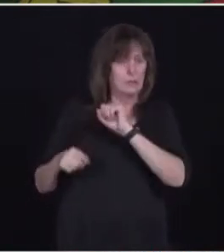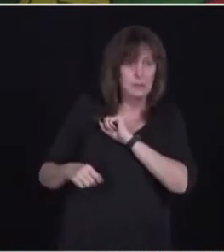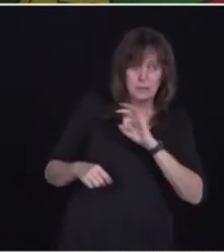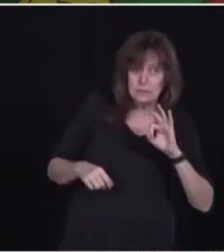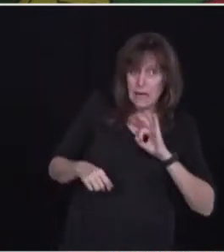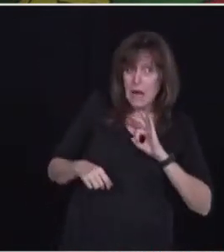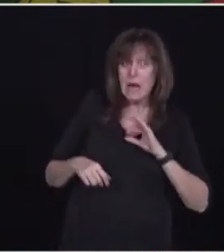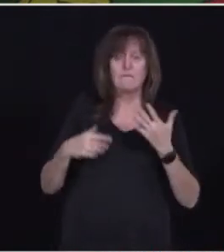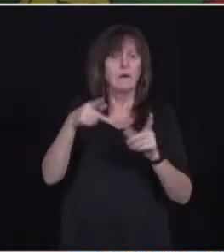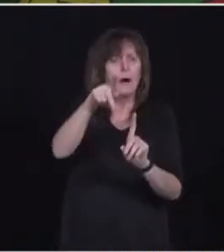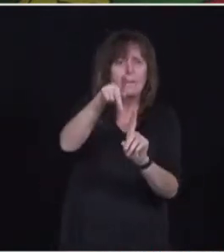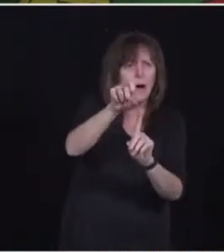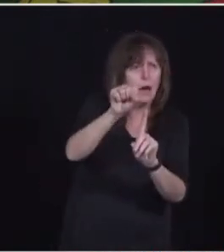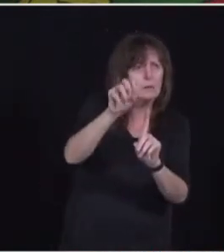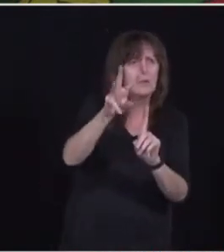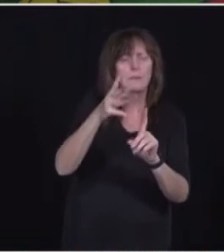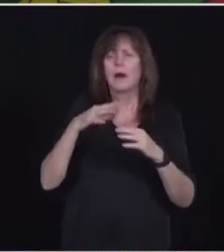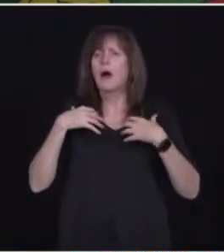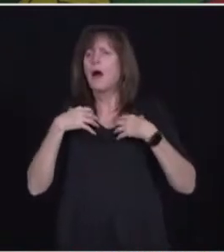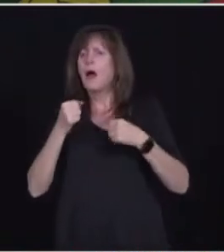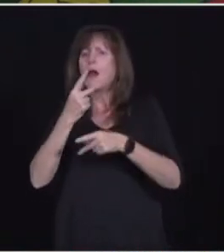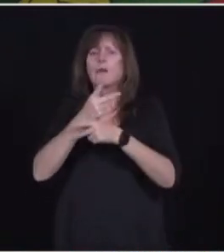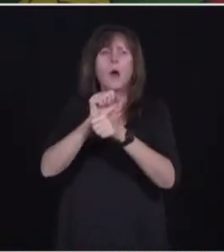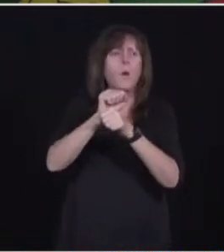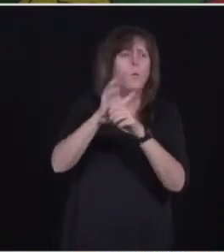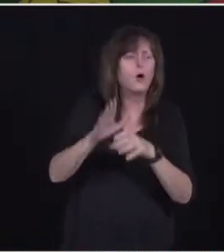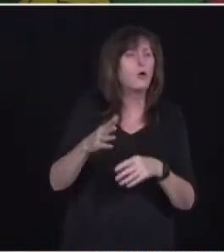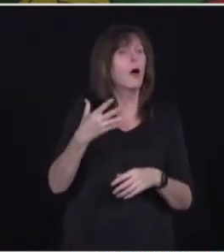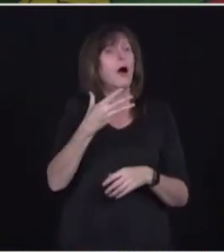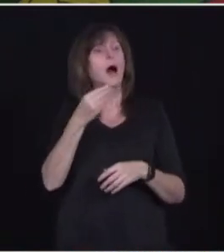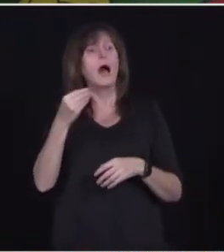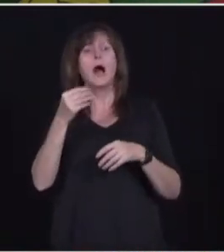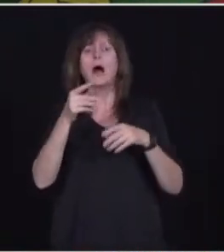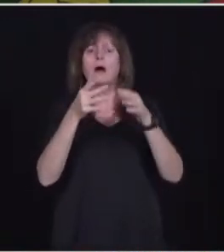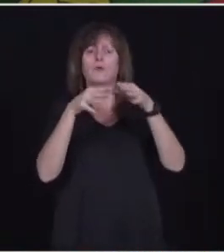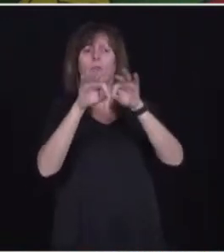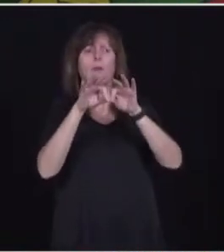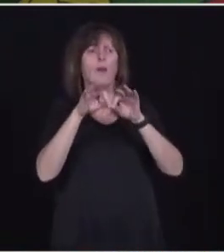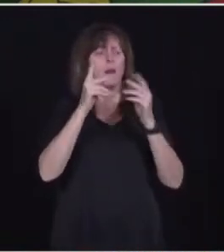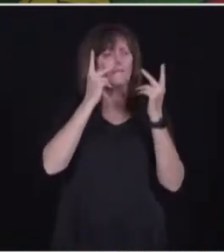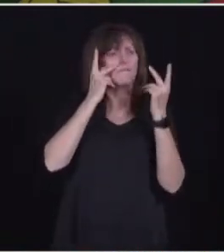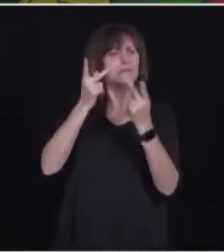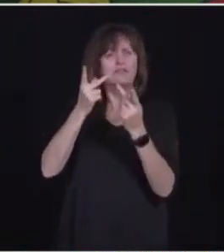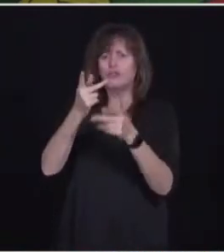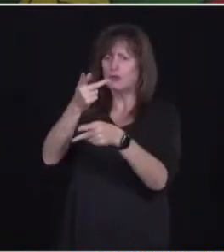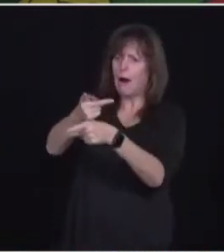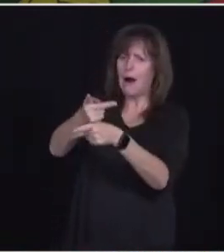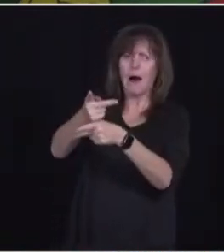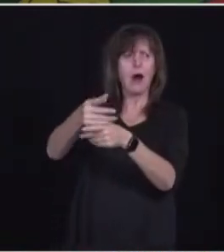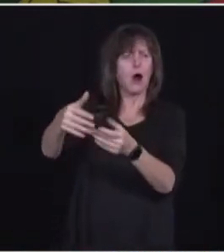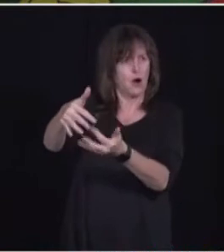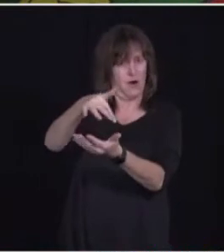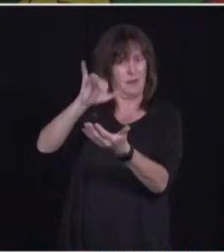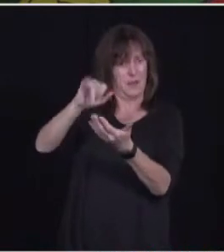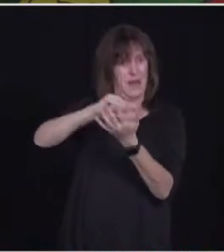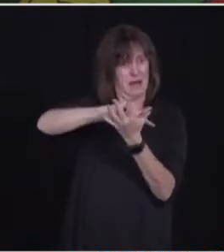from this horrible, horrible epidemic, we are obviously not just going to do the residents that were there with the vaccination program, we are to have available